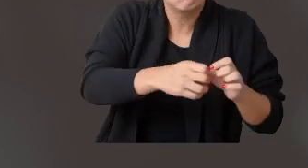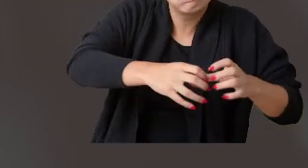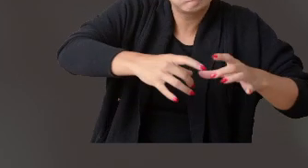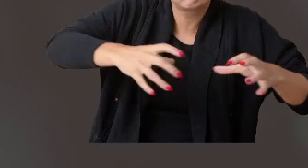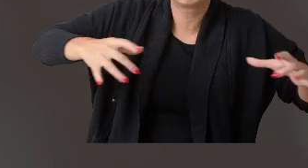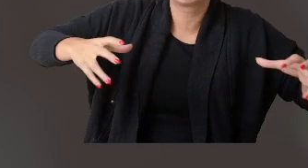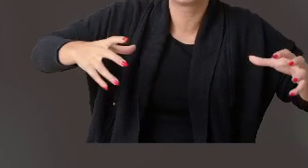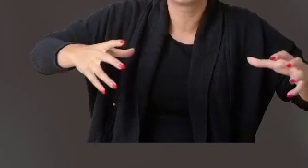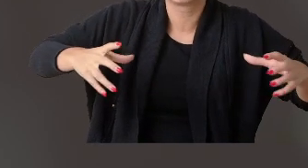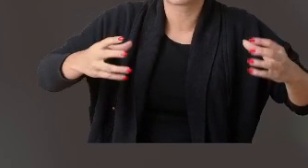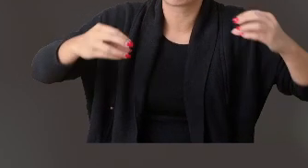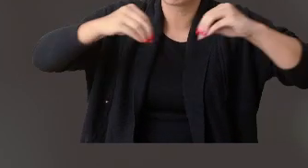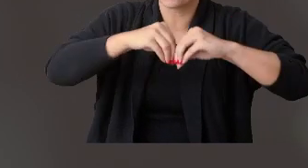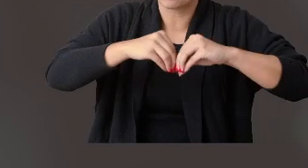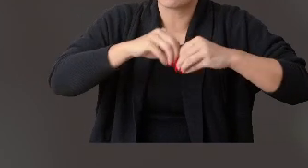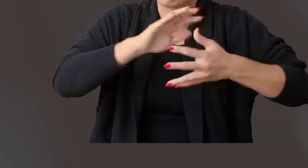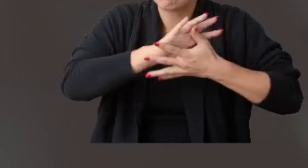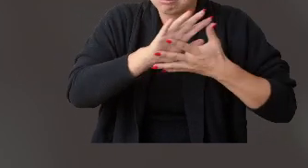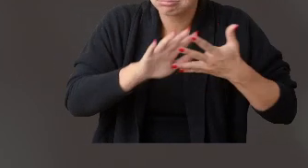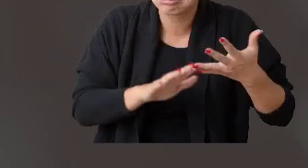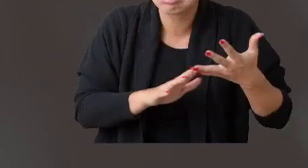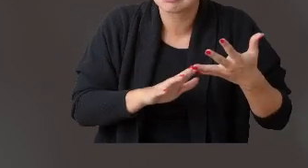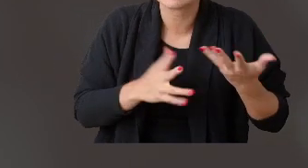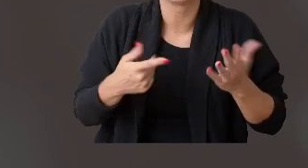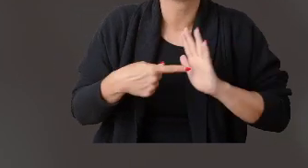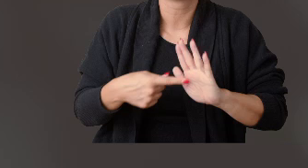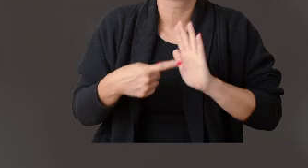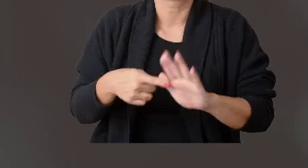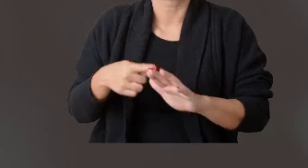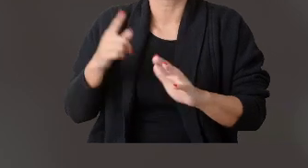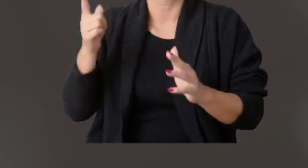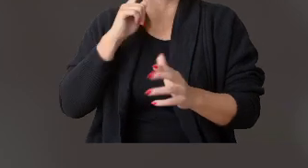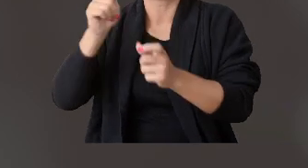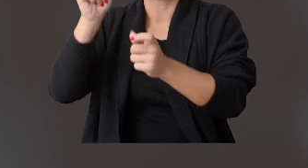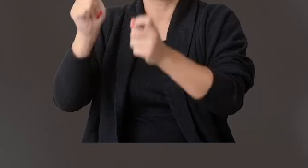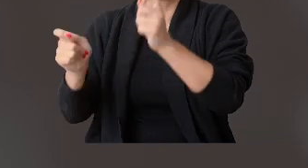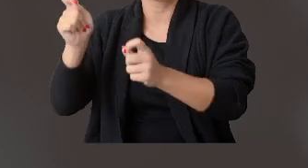One interesting thing that we wallow in is, what are those changing demographics?